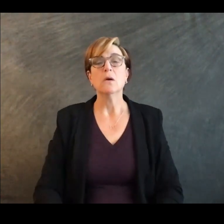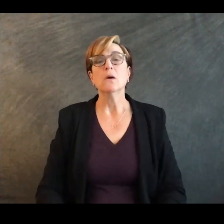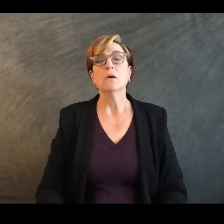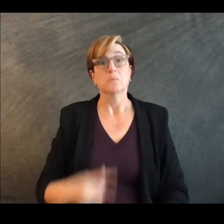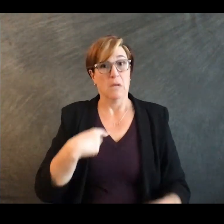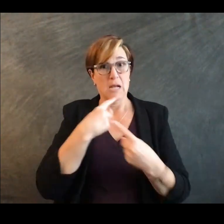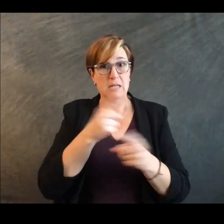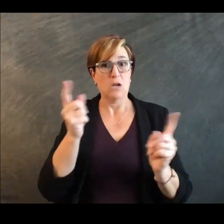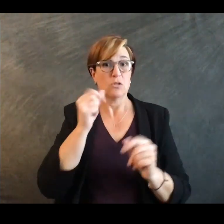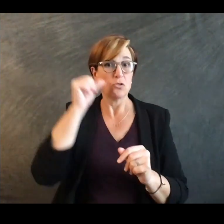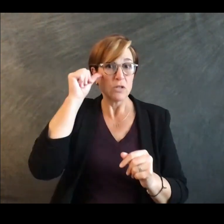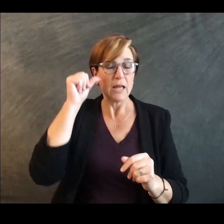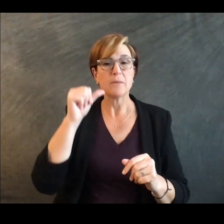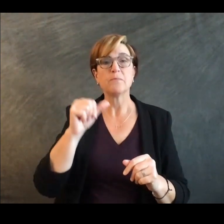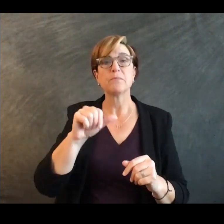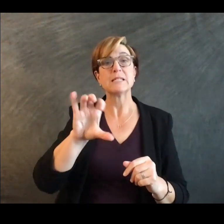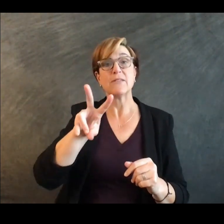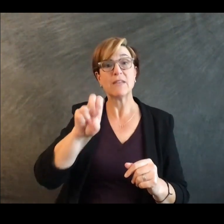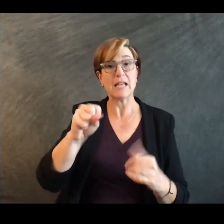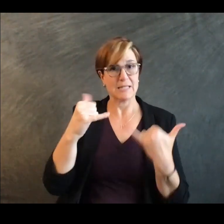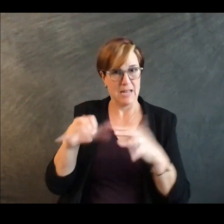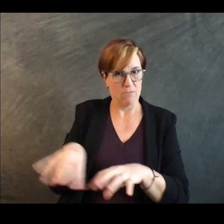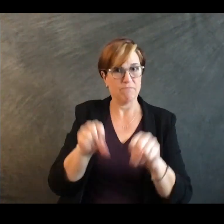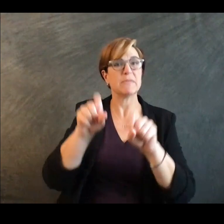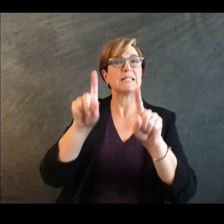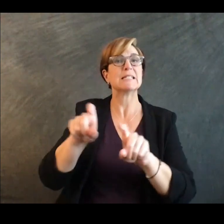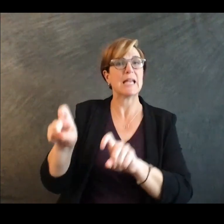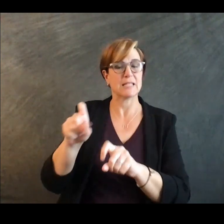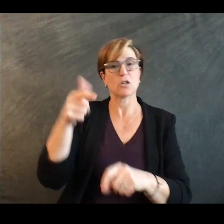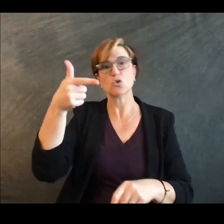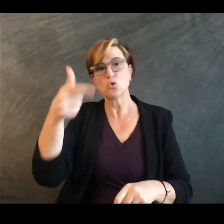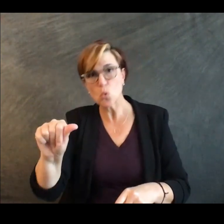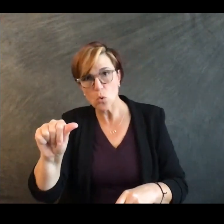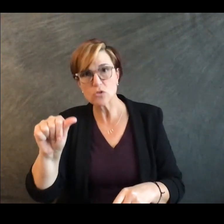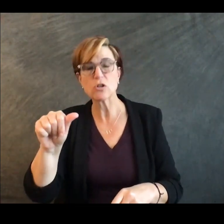sites in Georgia and Rhode Island will be using Abbott Labs rapid five-minute